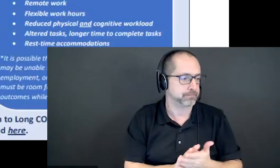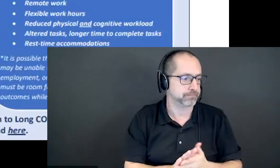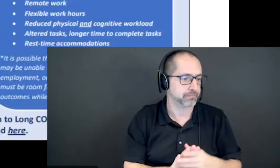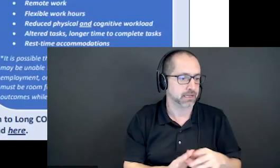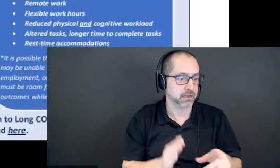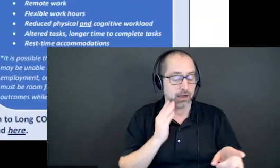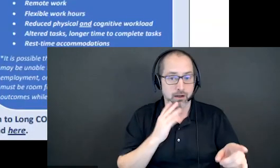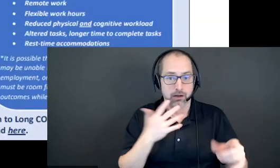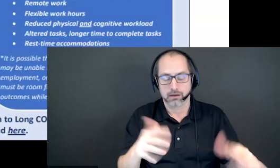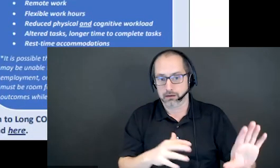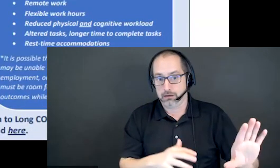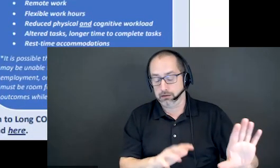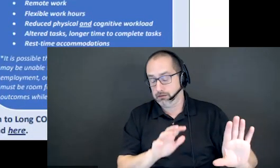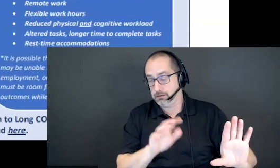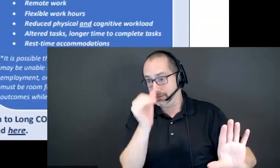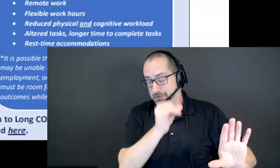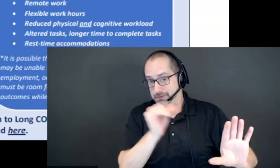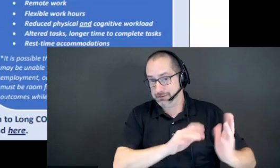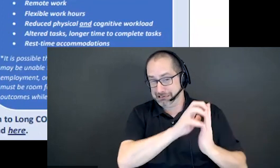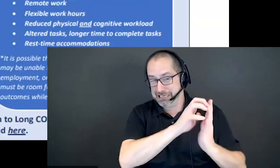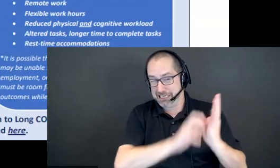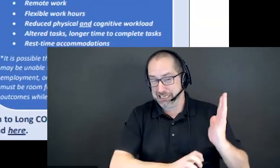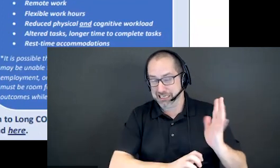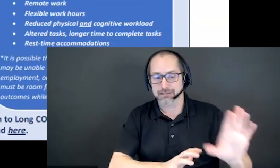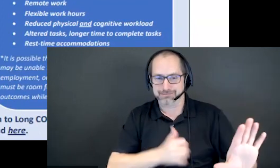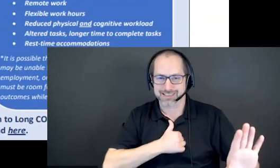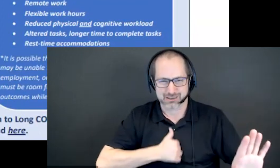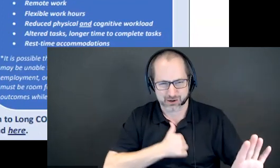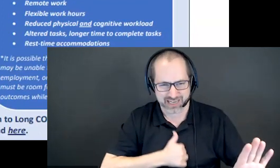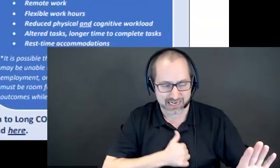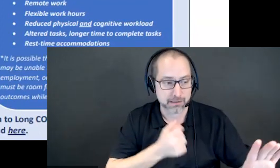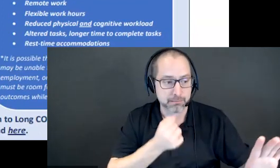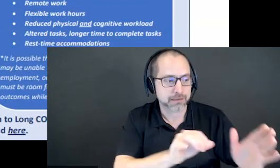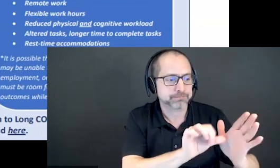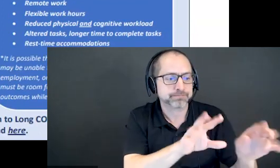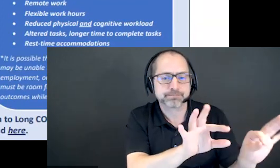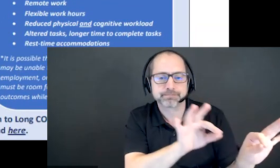slide and I apologize for that but I just want to highlight what we found kind of the